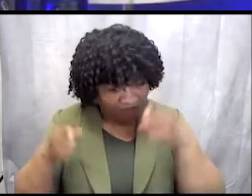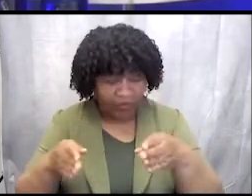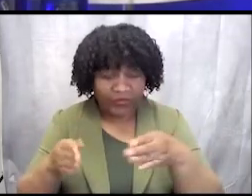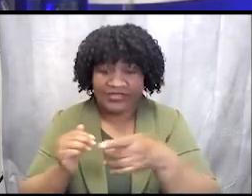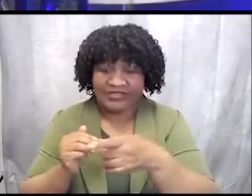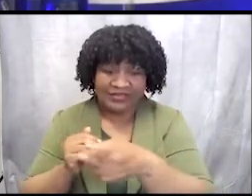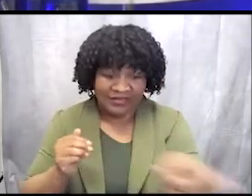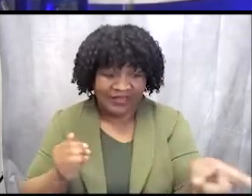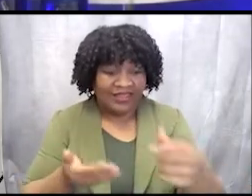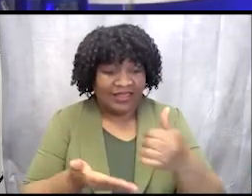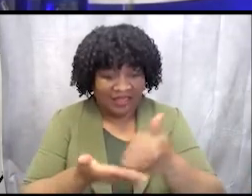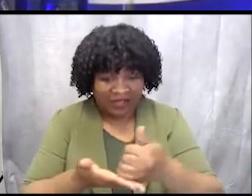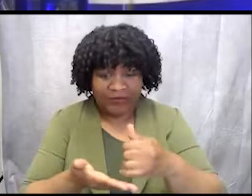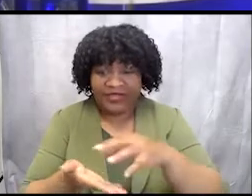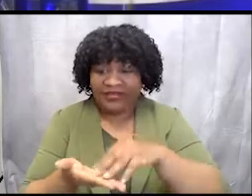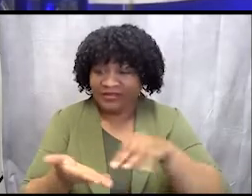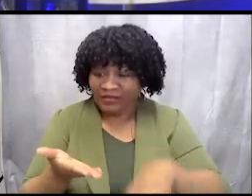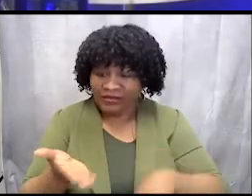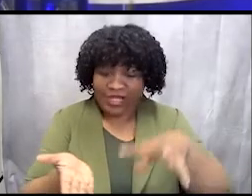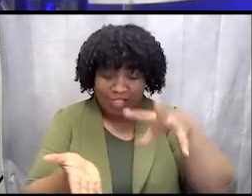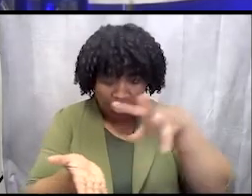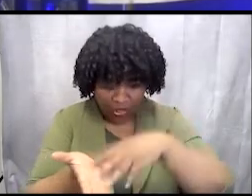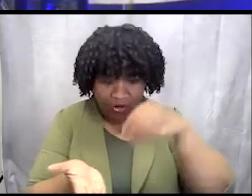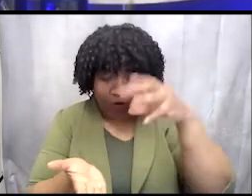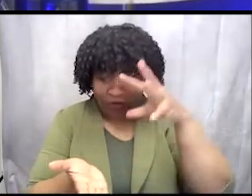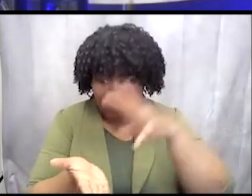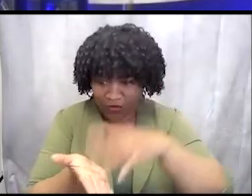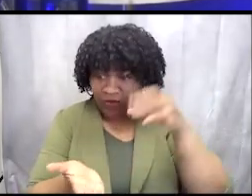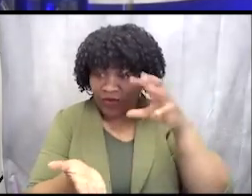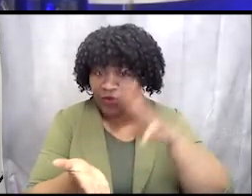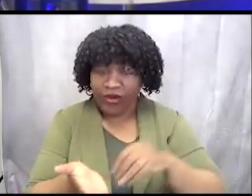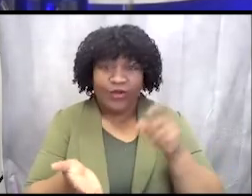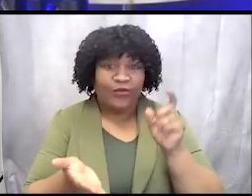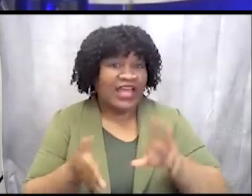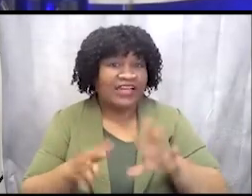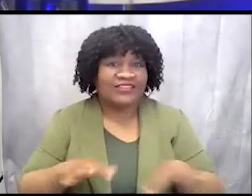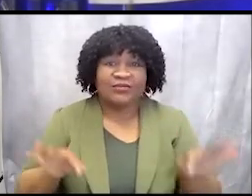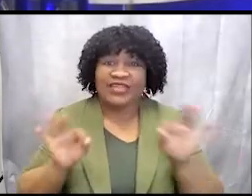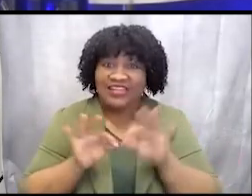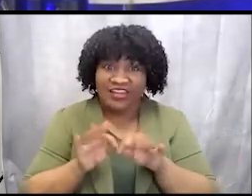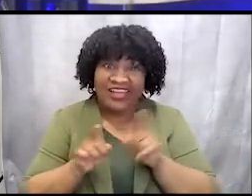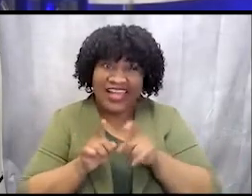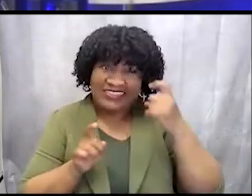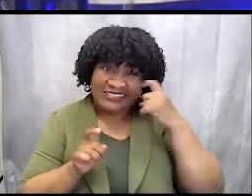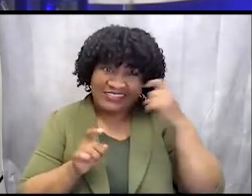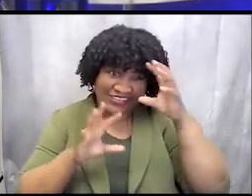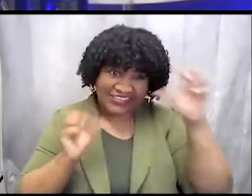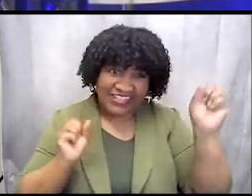And so we've gotta be very careful that as the chancellor said,